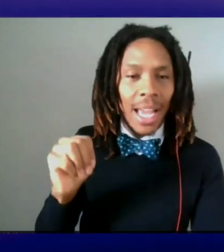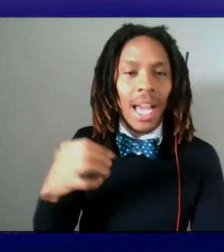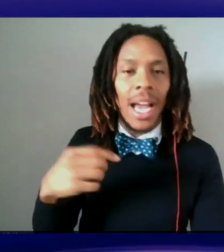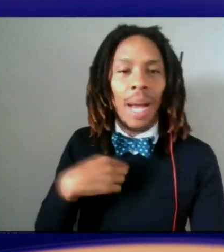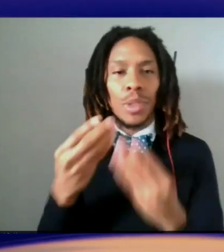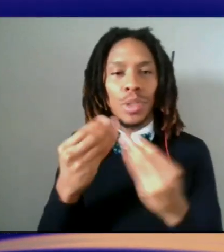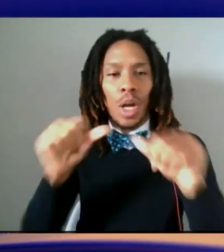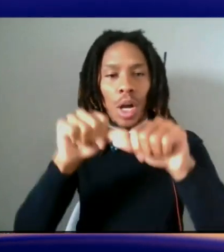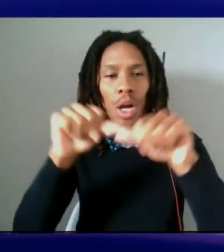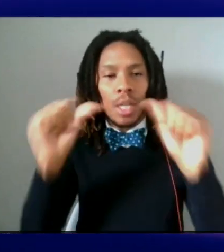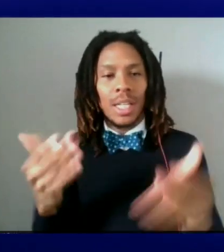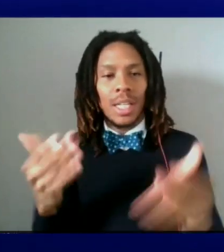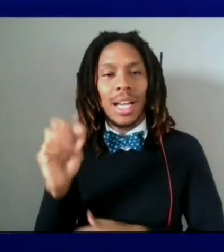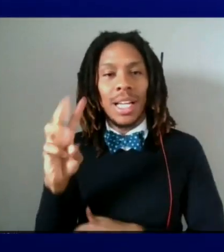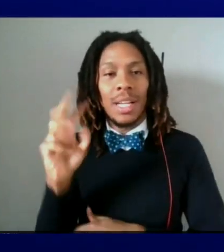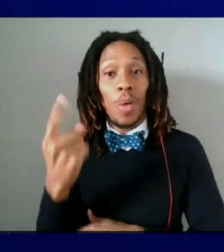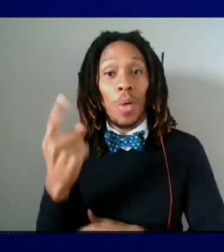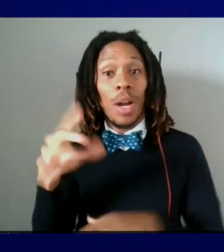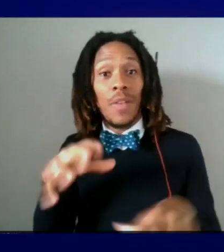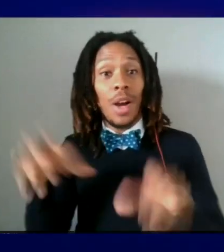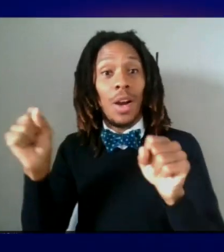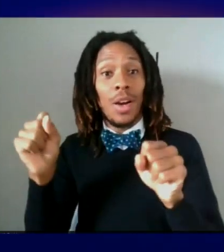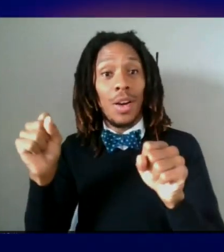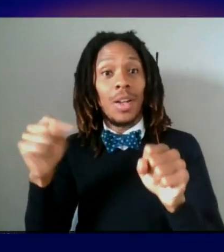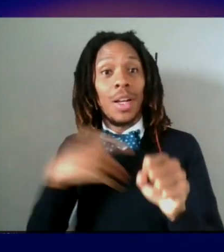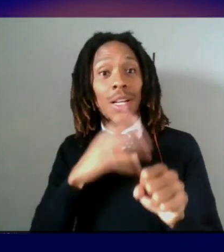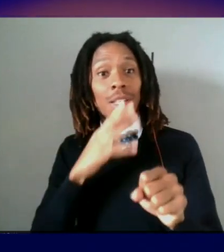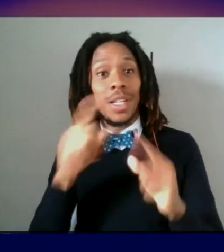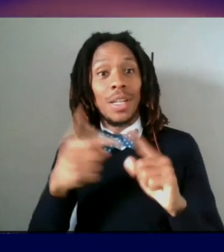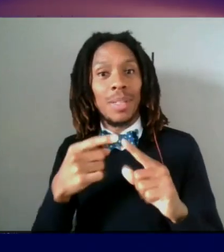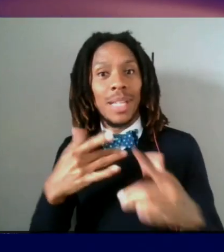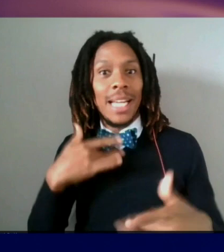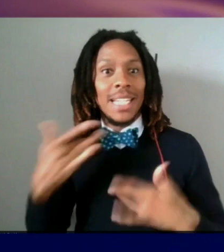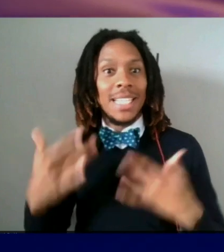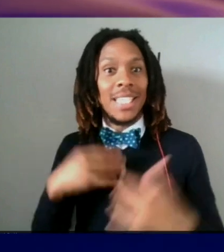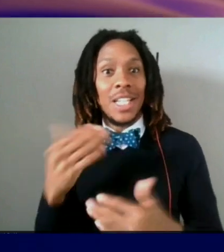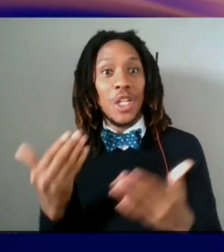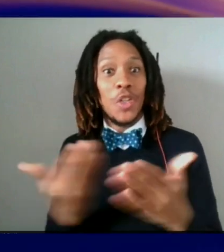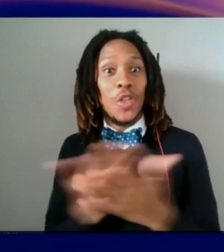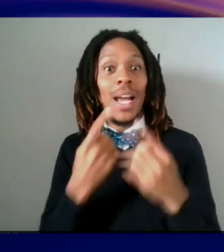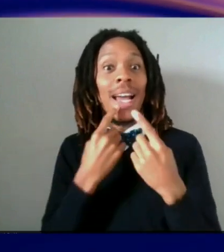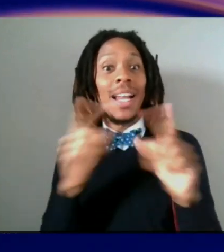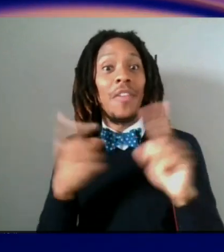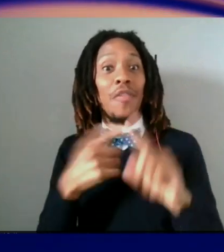One of your hosts today, as we're talking about some exciting new announcements from AWS Glue.